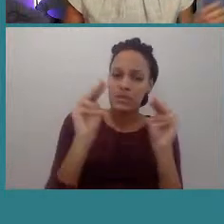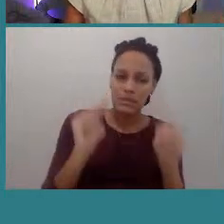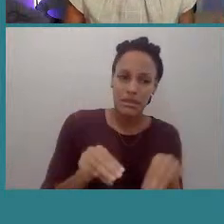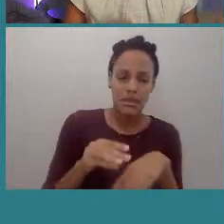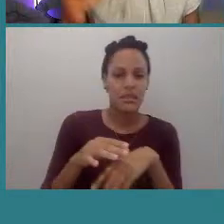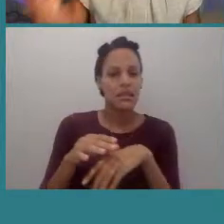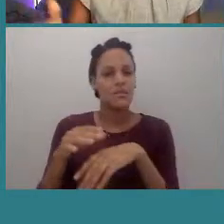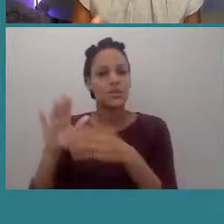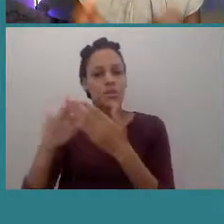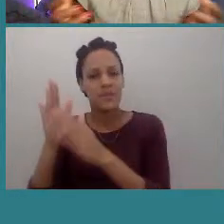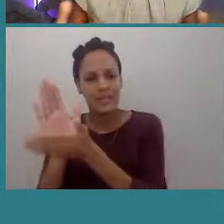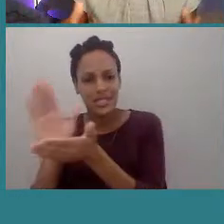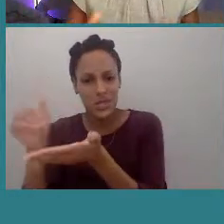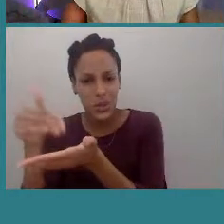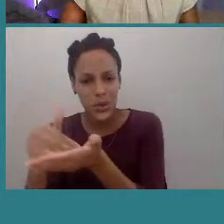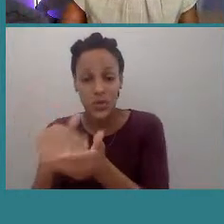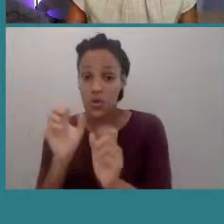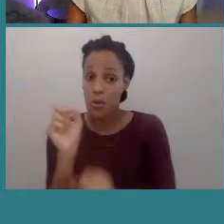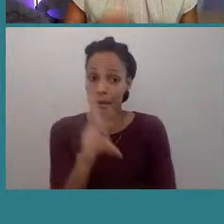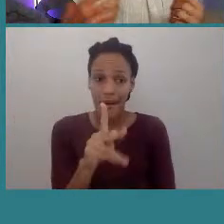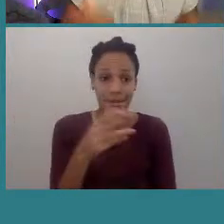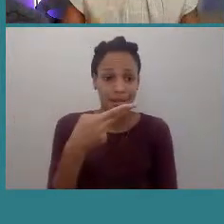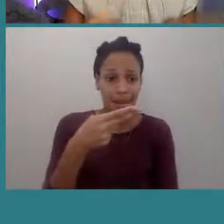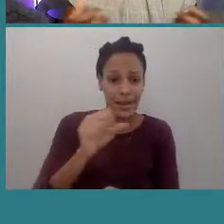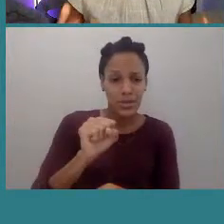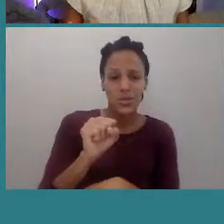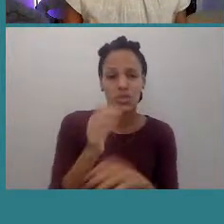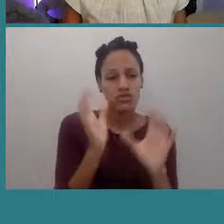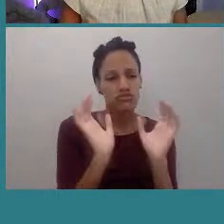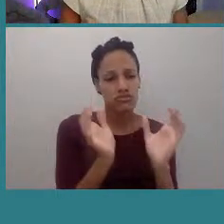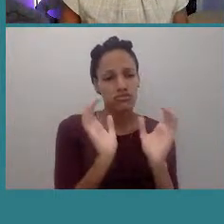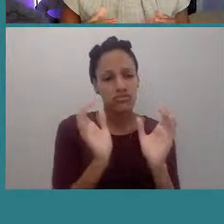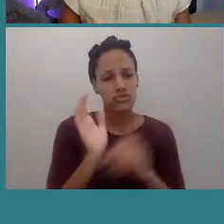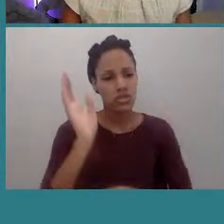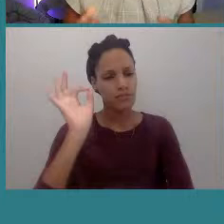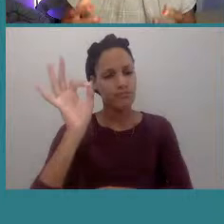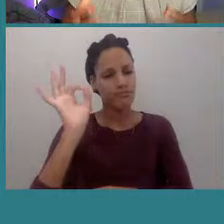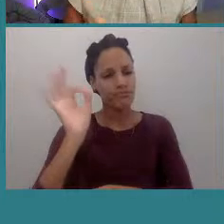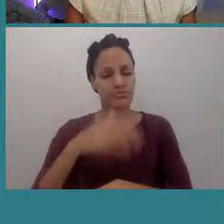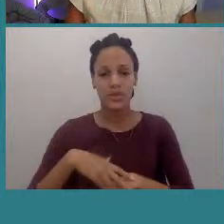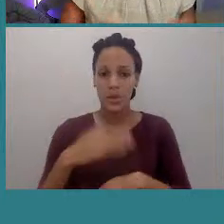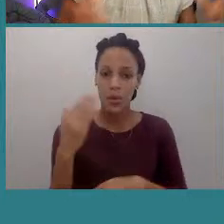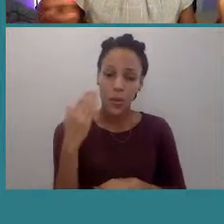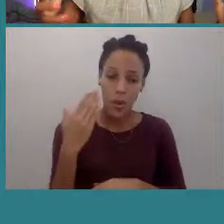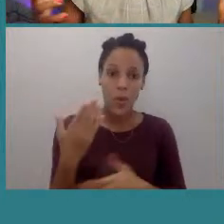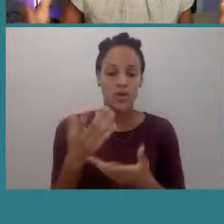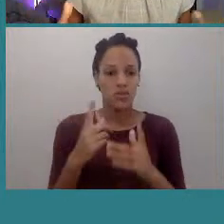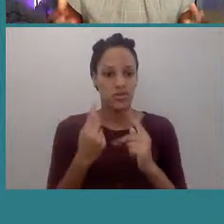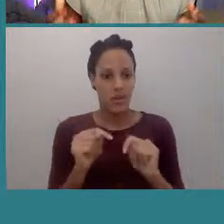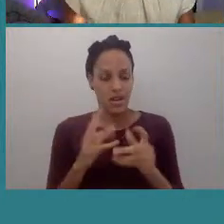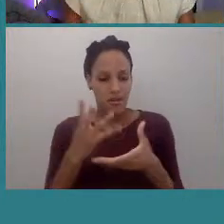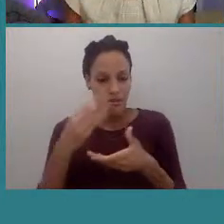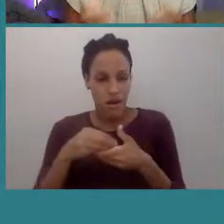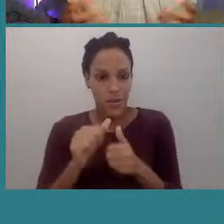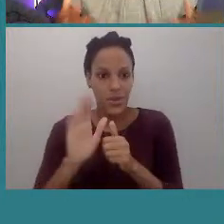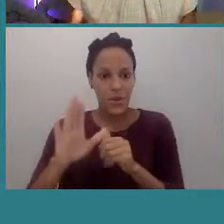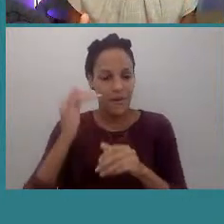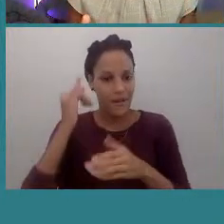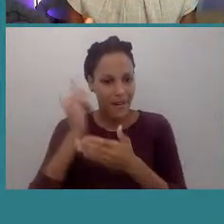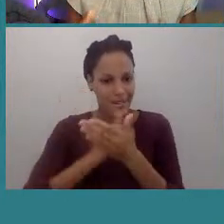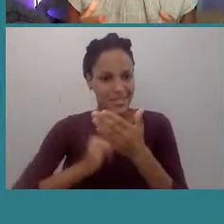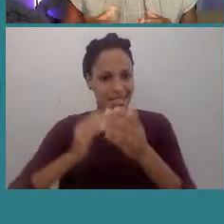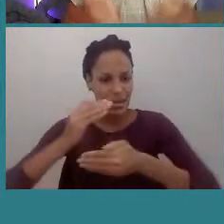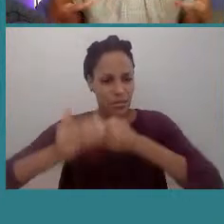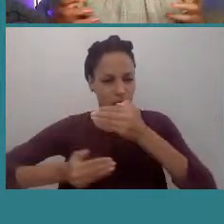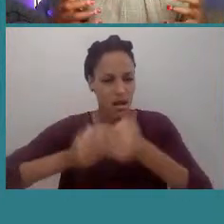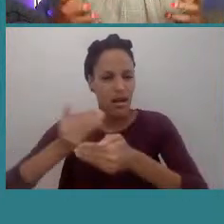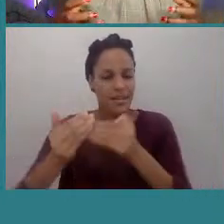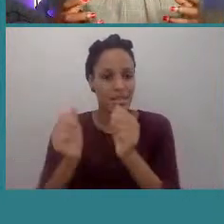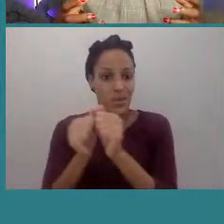to your local high school to talk and engage in the artistic process with a larger community